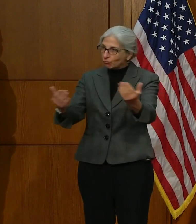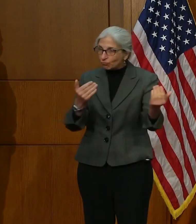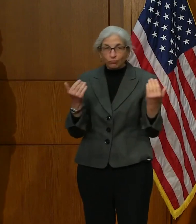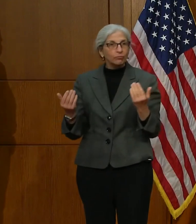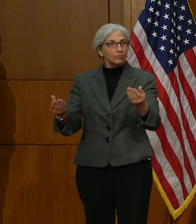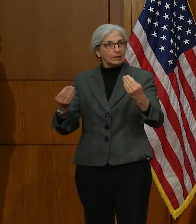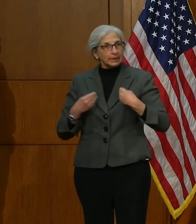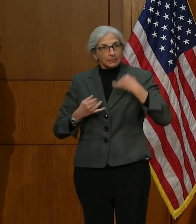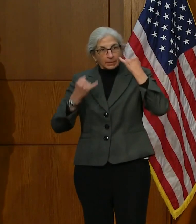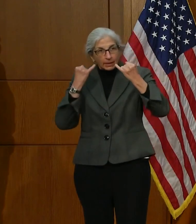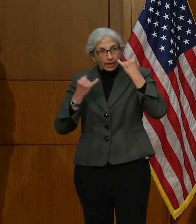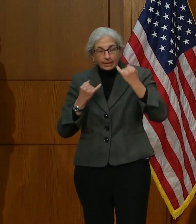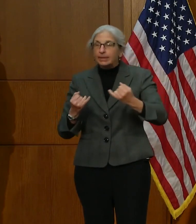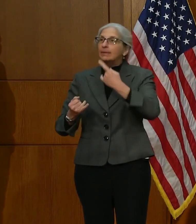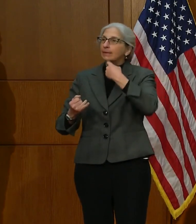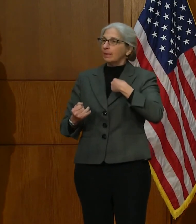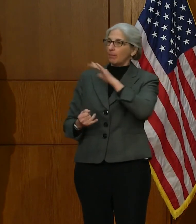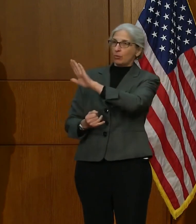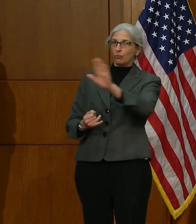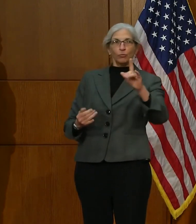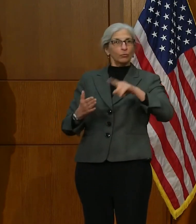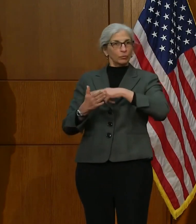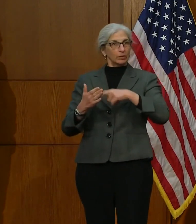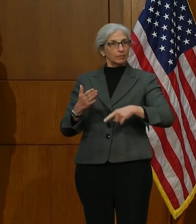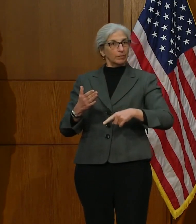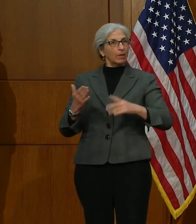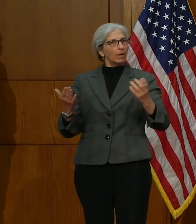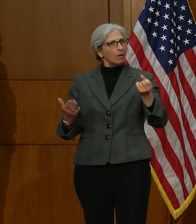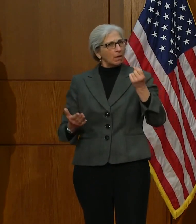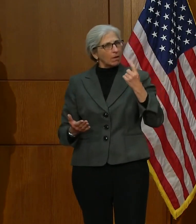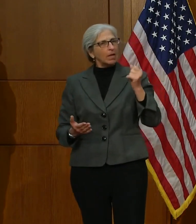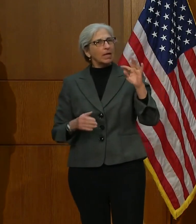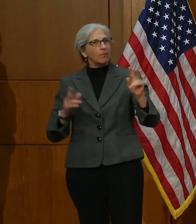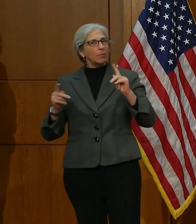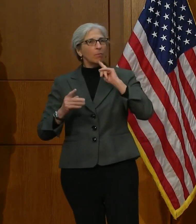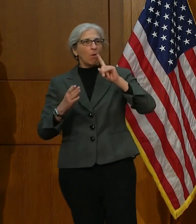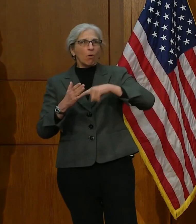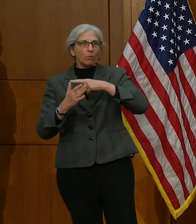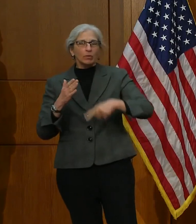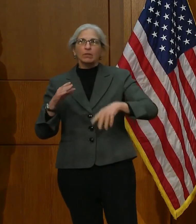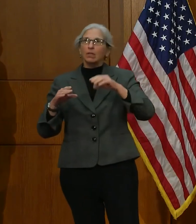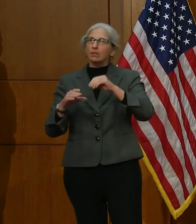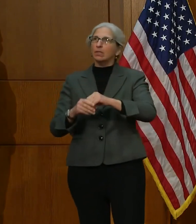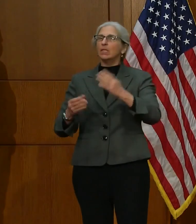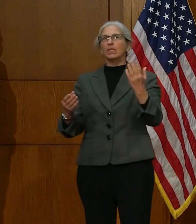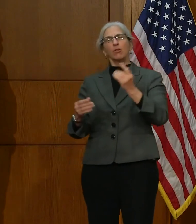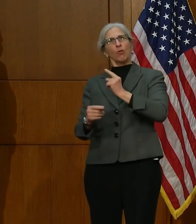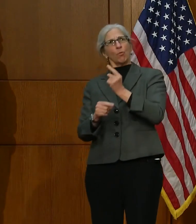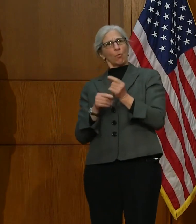ALWAYS TRIED TO BE RECEPTIVE TO OTHERS IDEAS TO THEIR CRITICISM